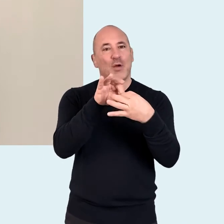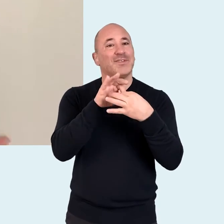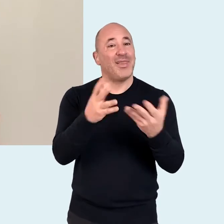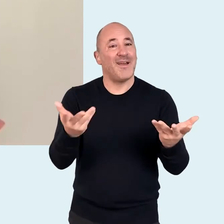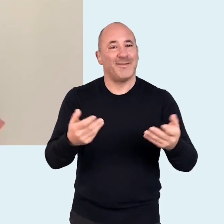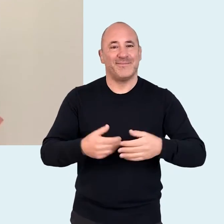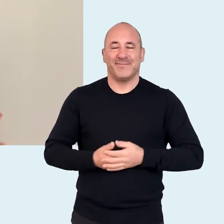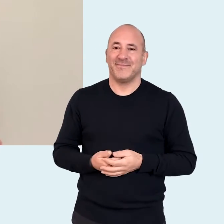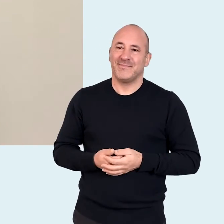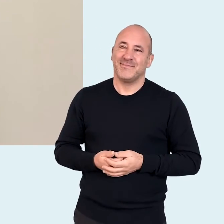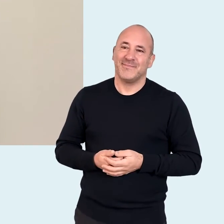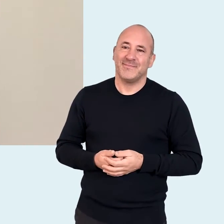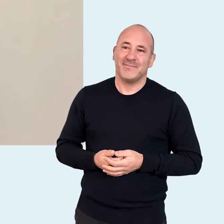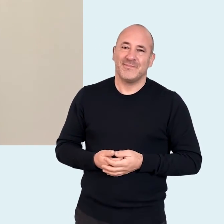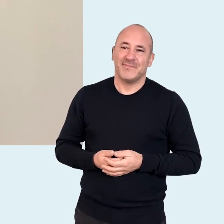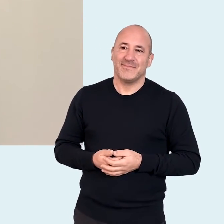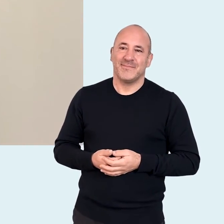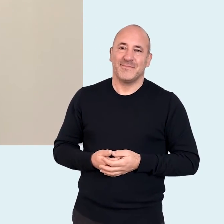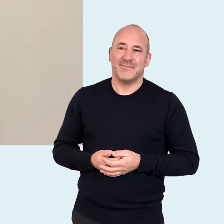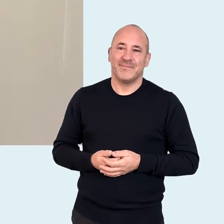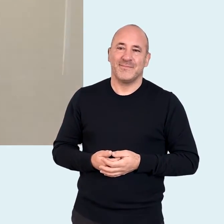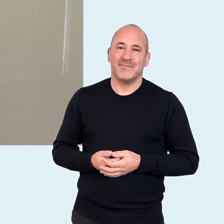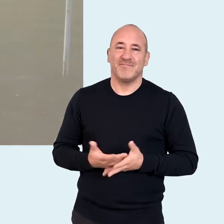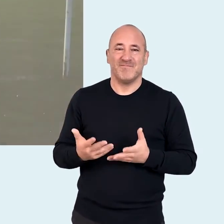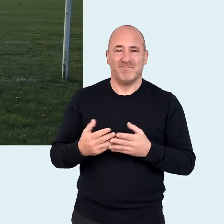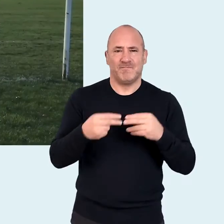the best way of working together.